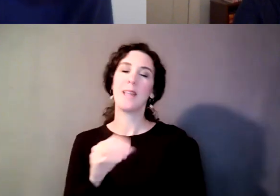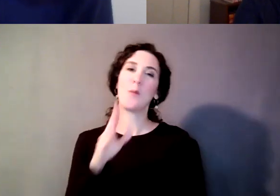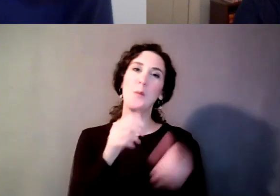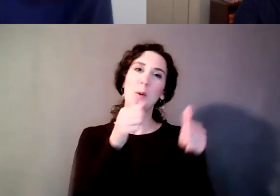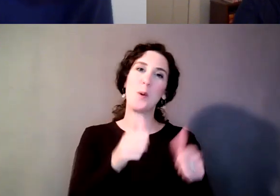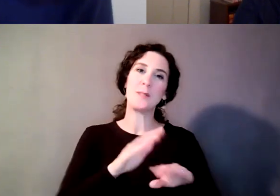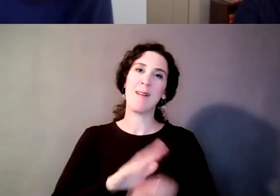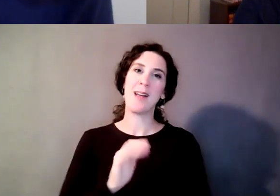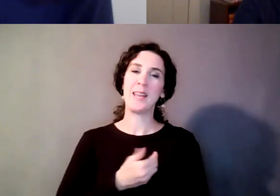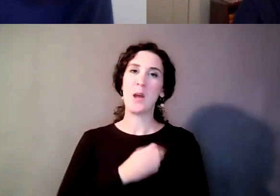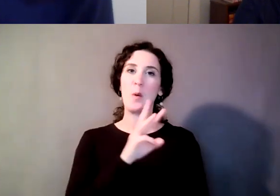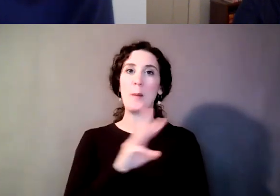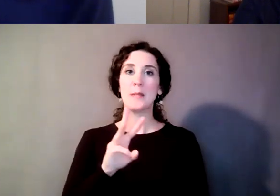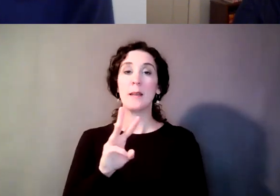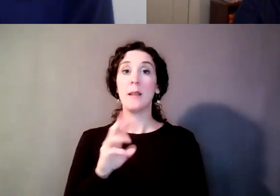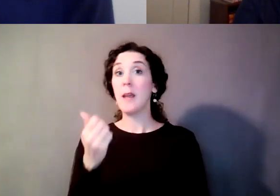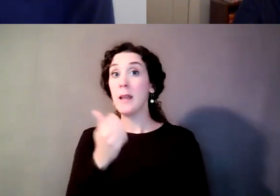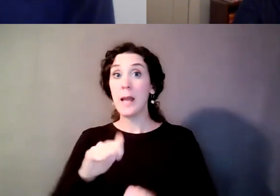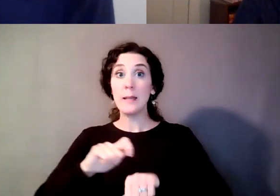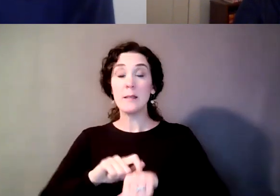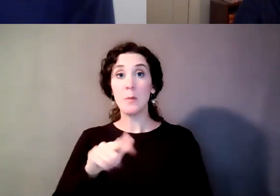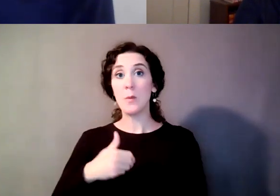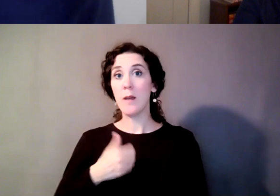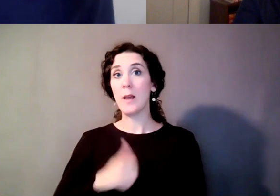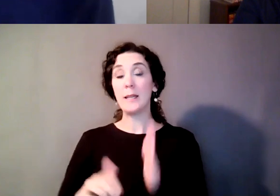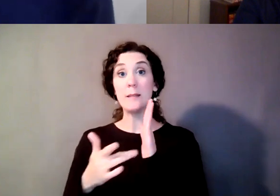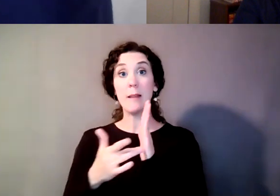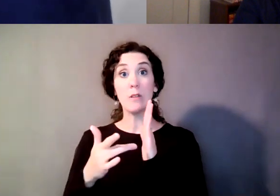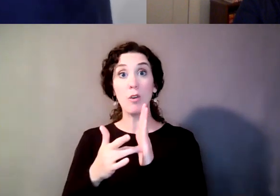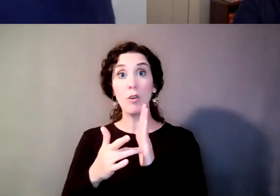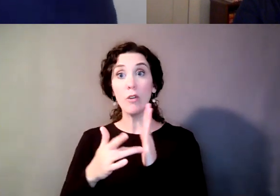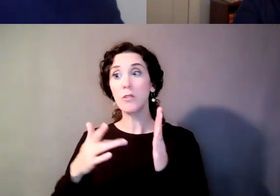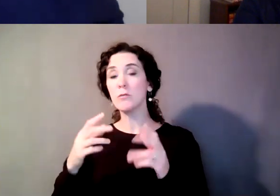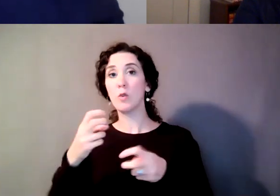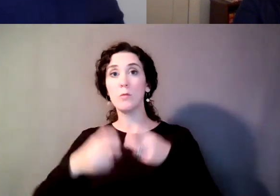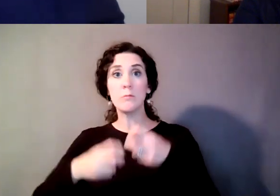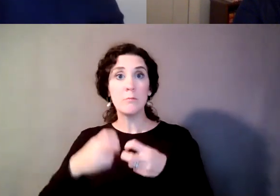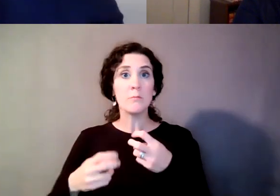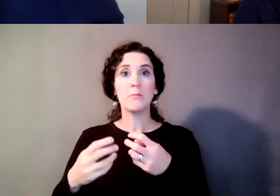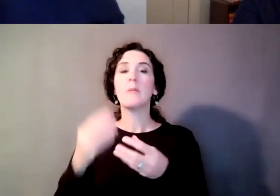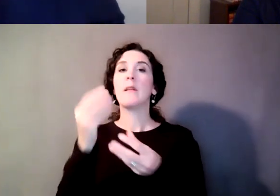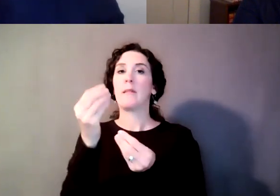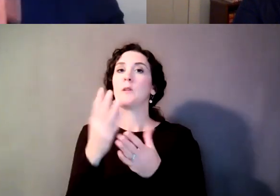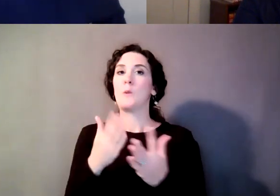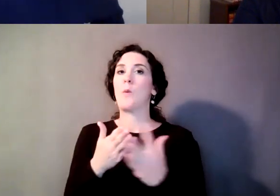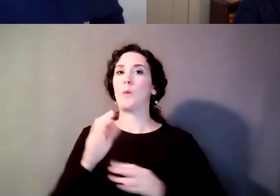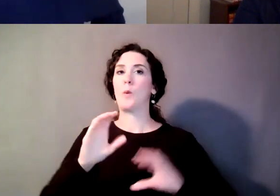If at any point tonight you do have any technical questions, feel free to type those in the chat box as well and we will do our best